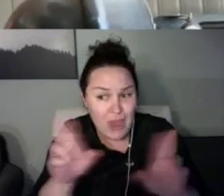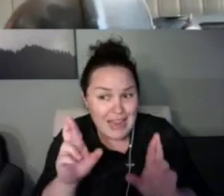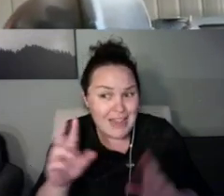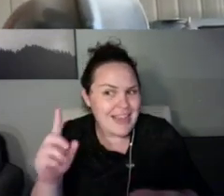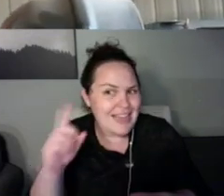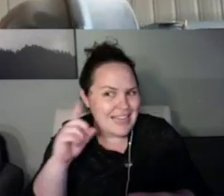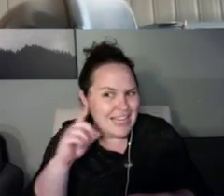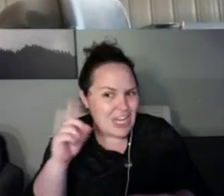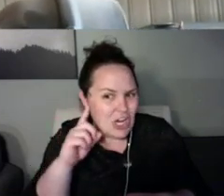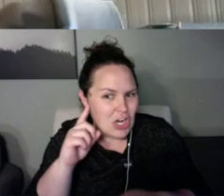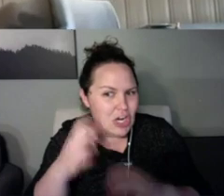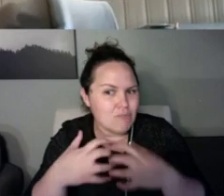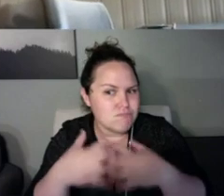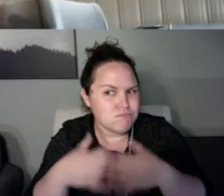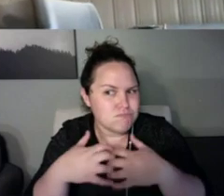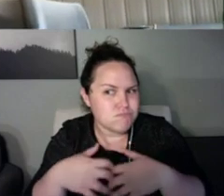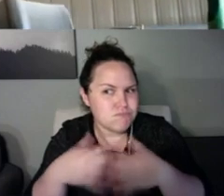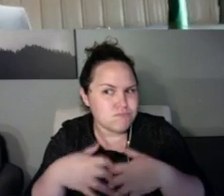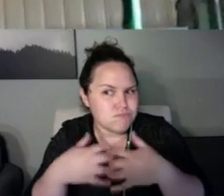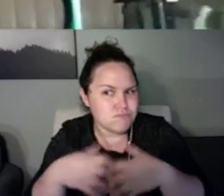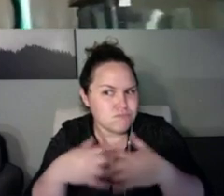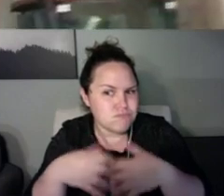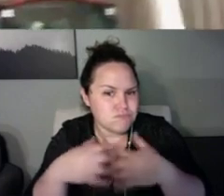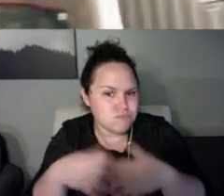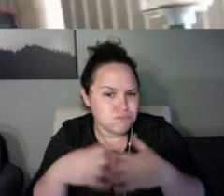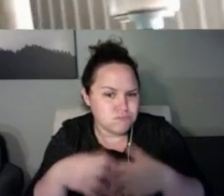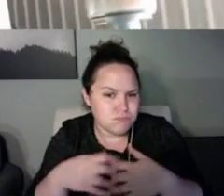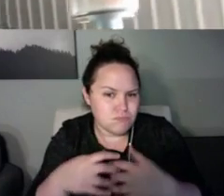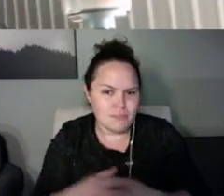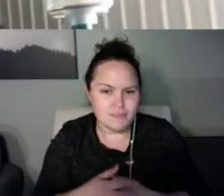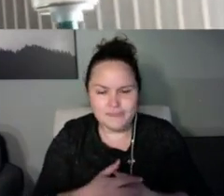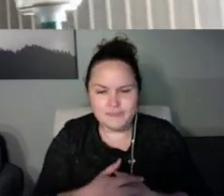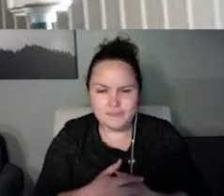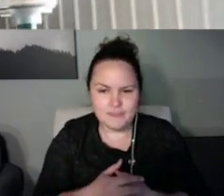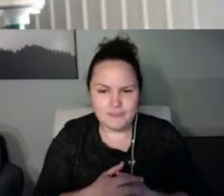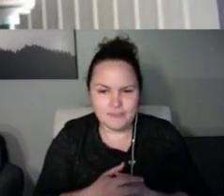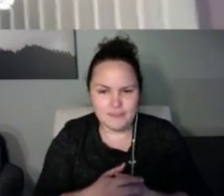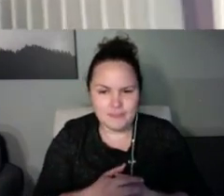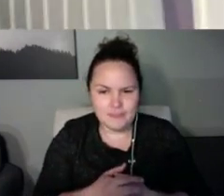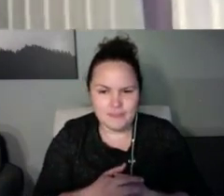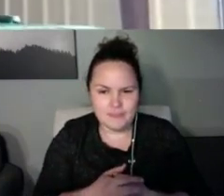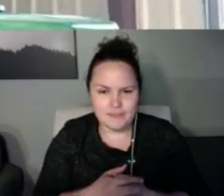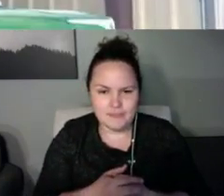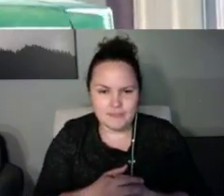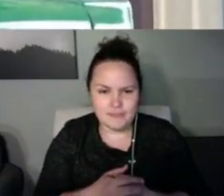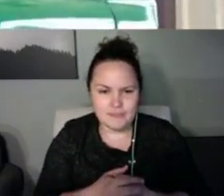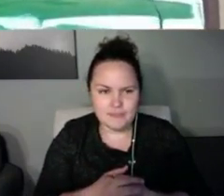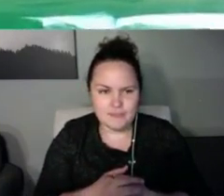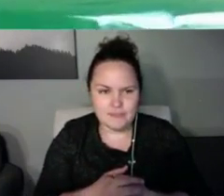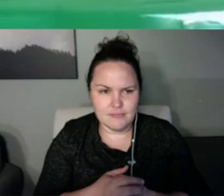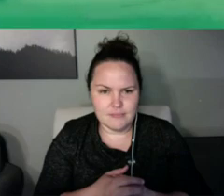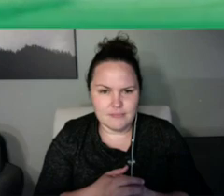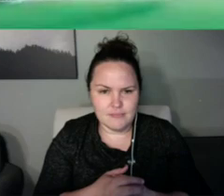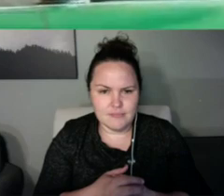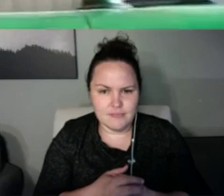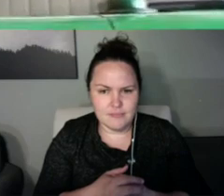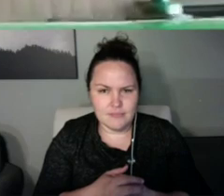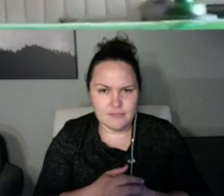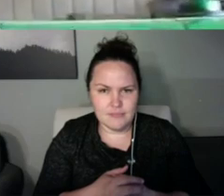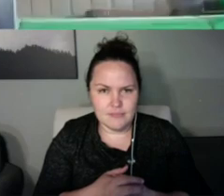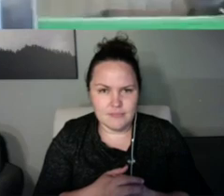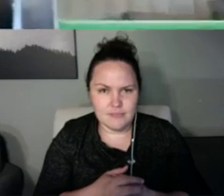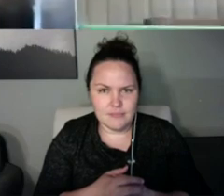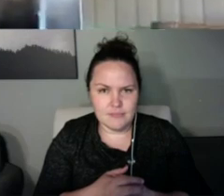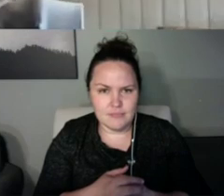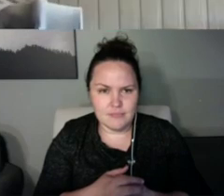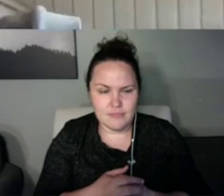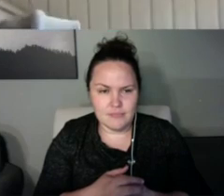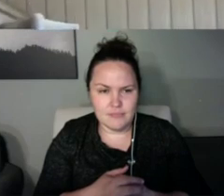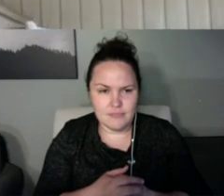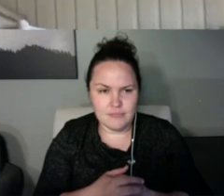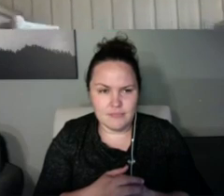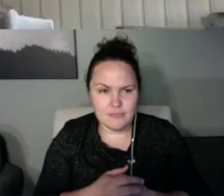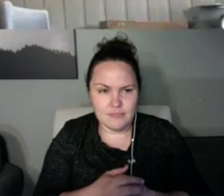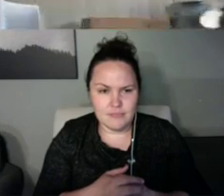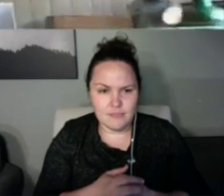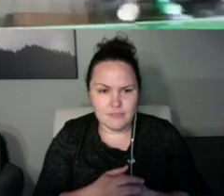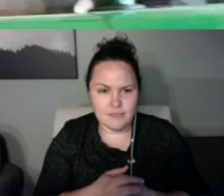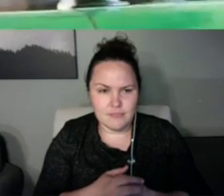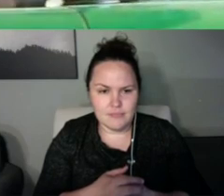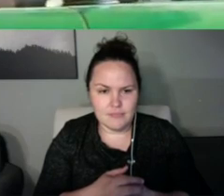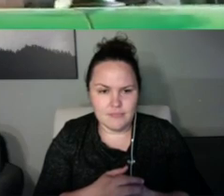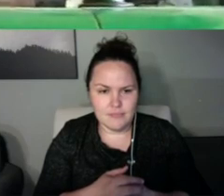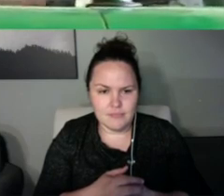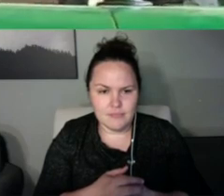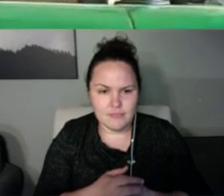(engine starting and idling)